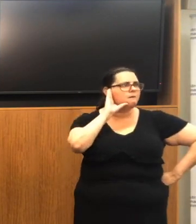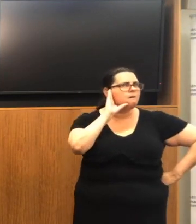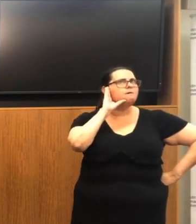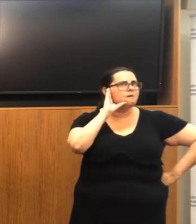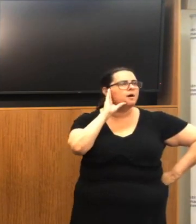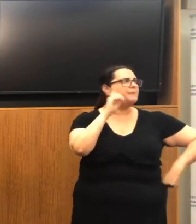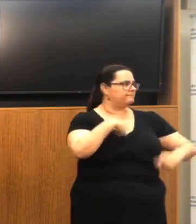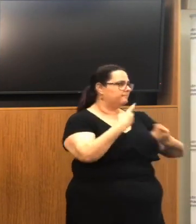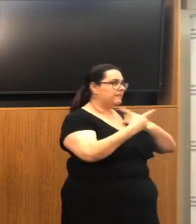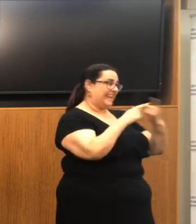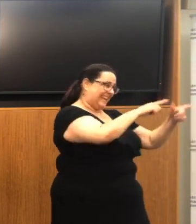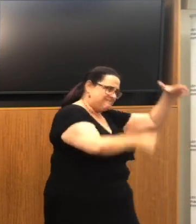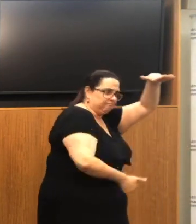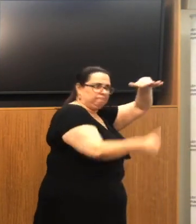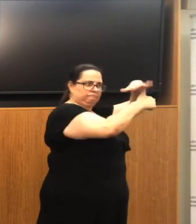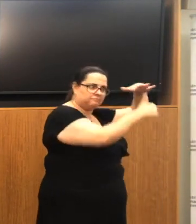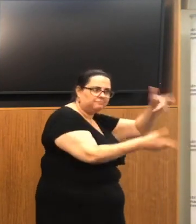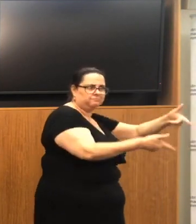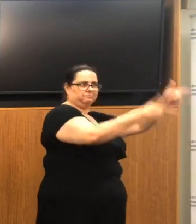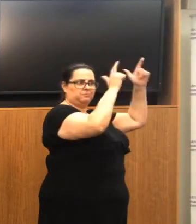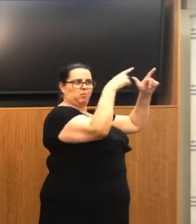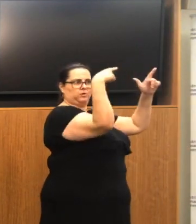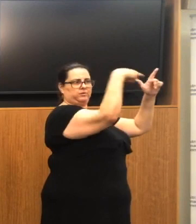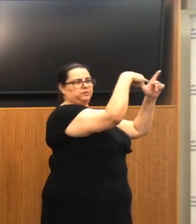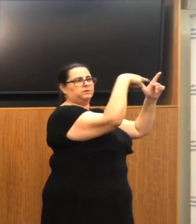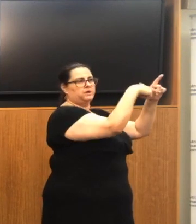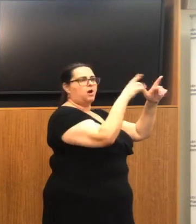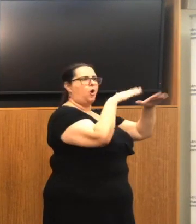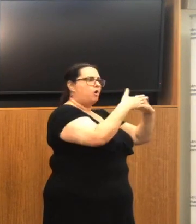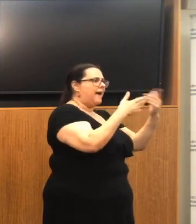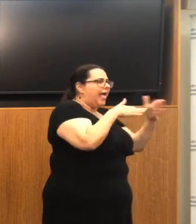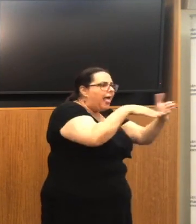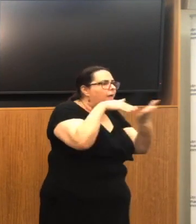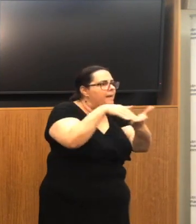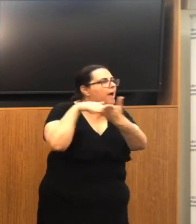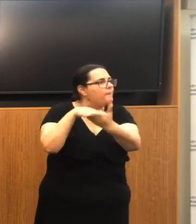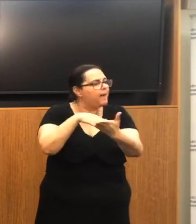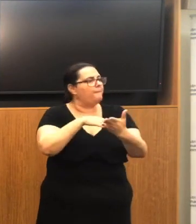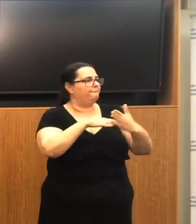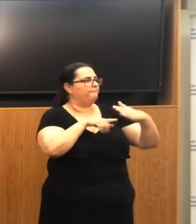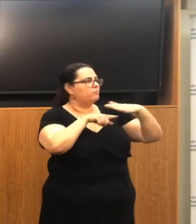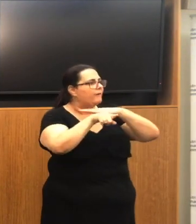He's the chief in terms of all the humanitarian systems that the EU does.